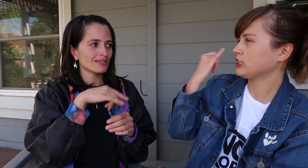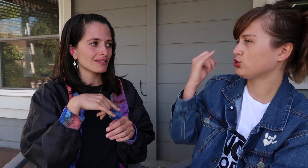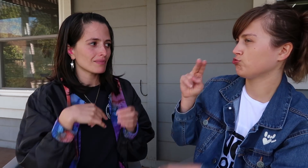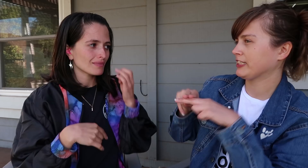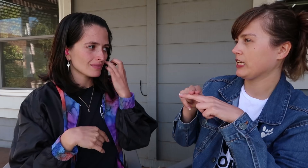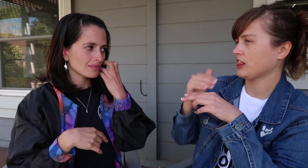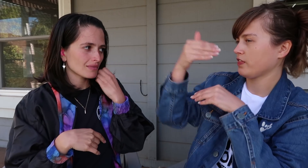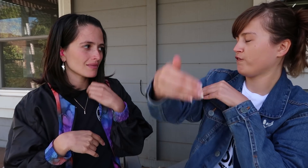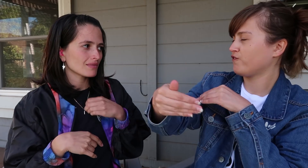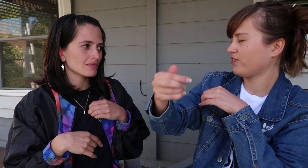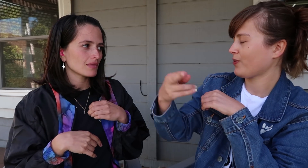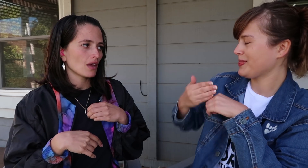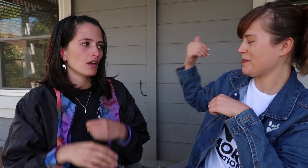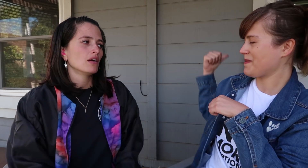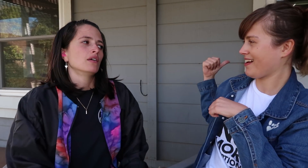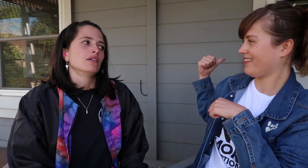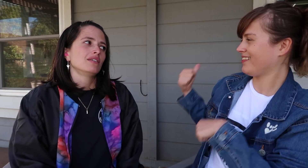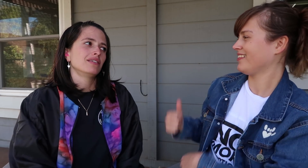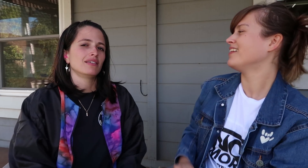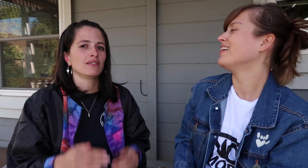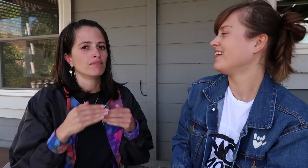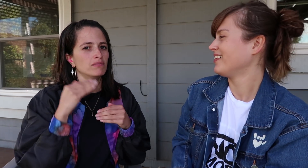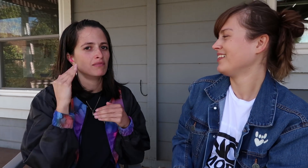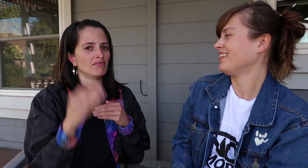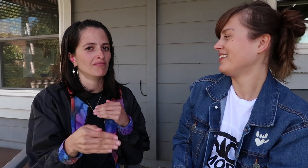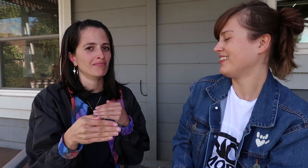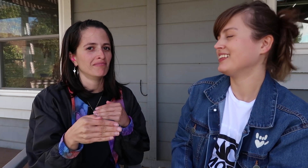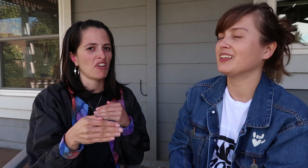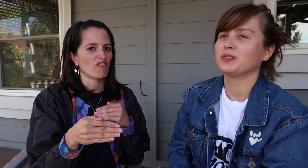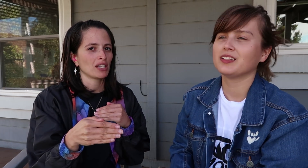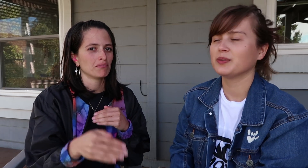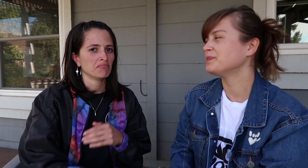Did you sit in the front or the back? The front.